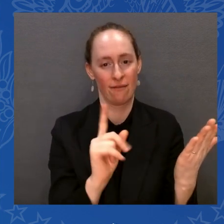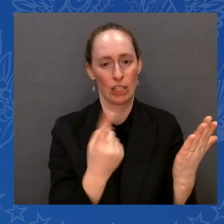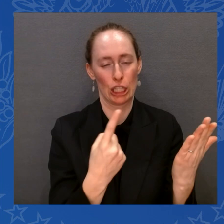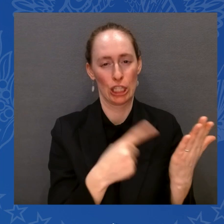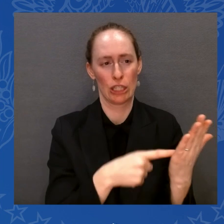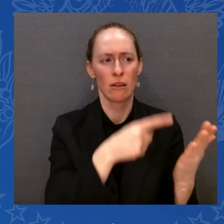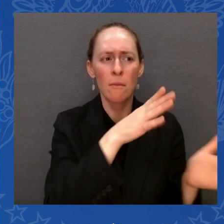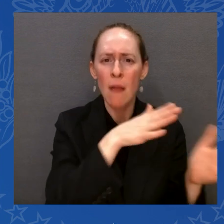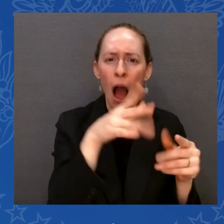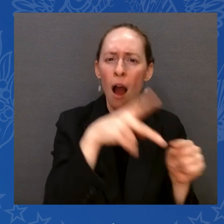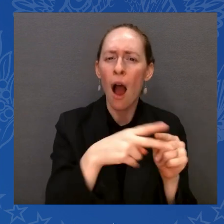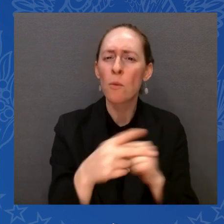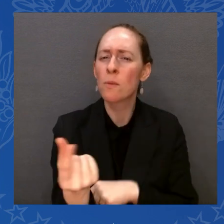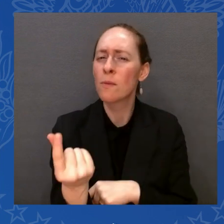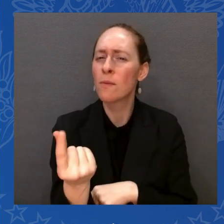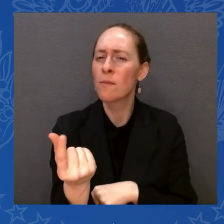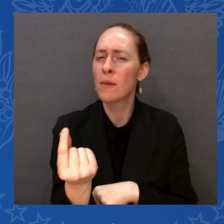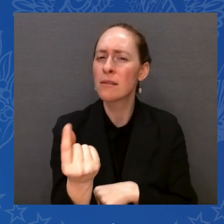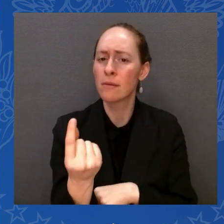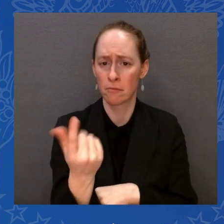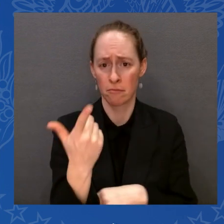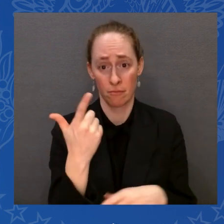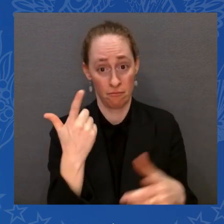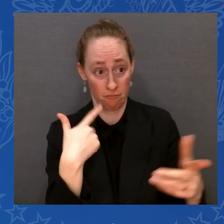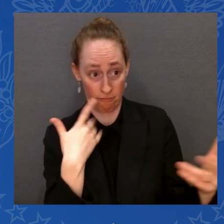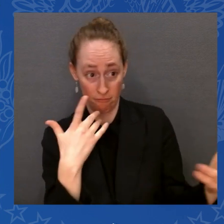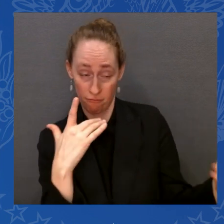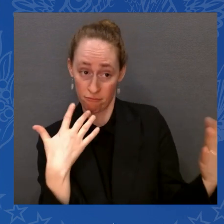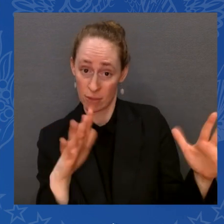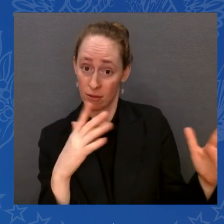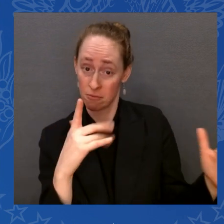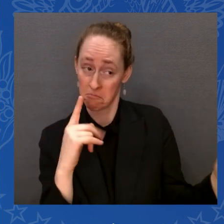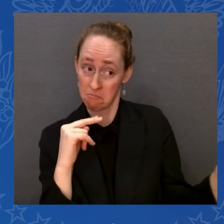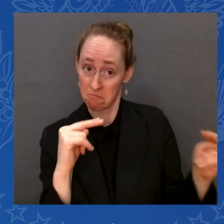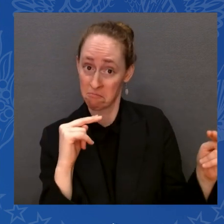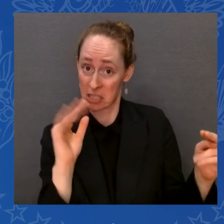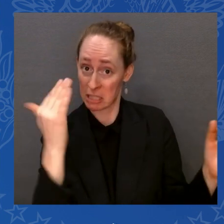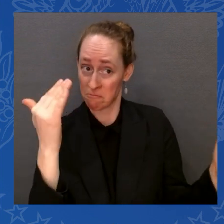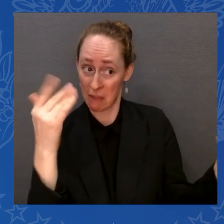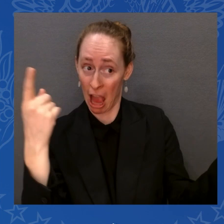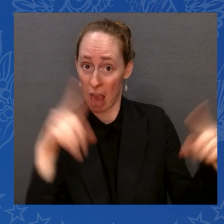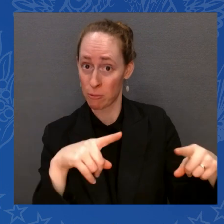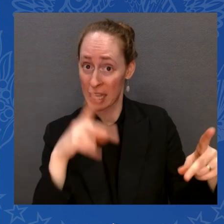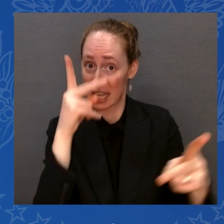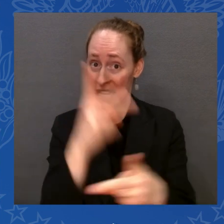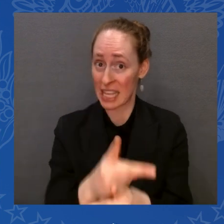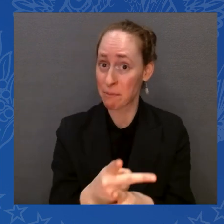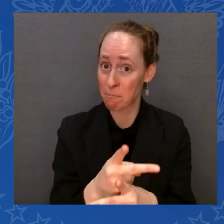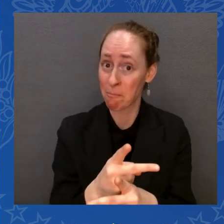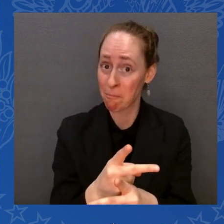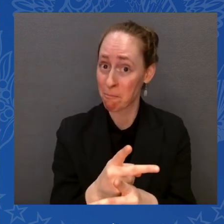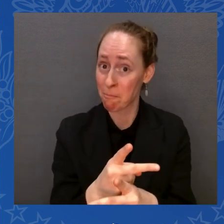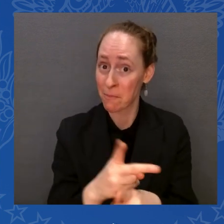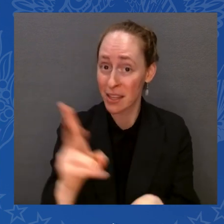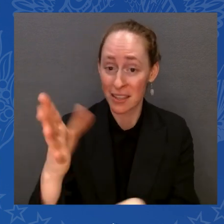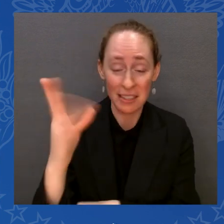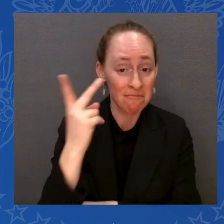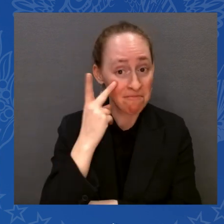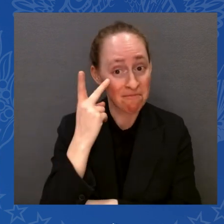on the floor of the House of Representatives. Seriously. You see them all standing up, saying, "We're not going cut anything"? Well, that's good.